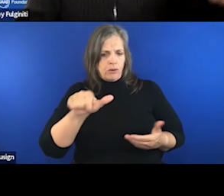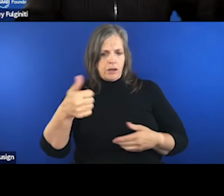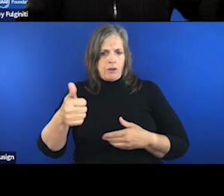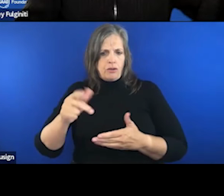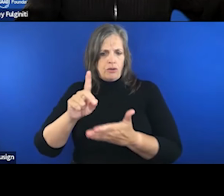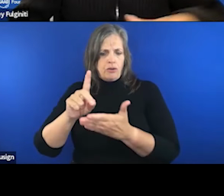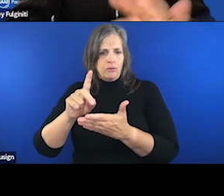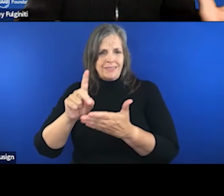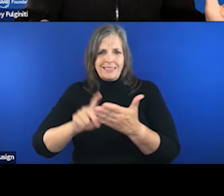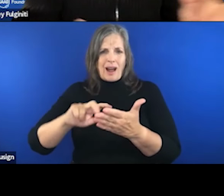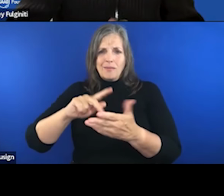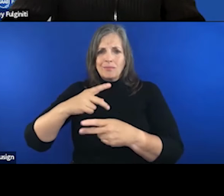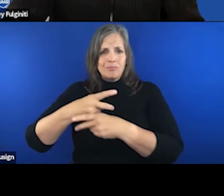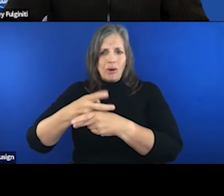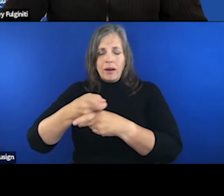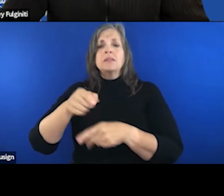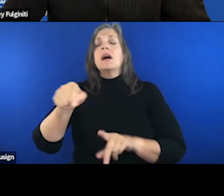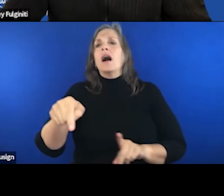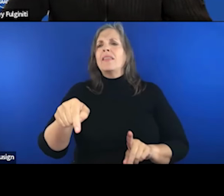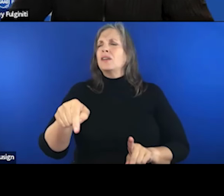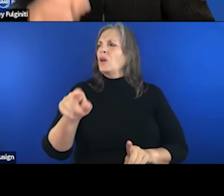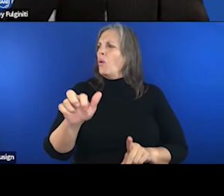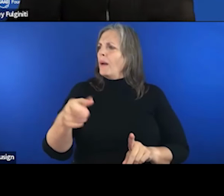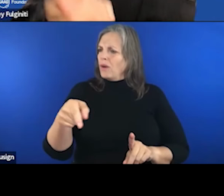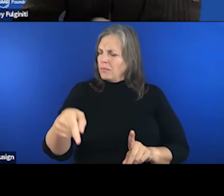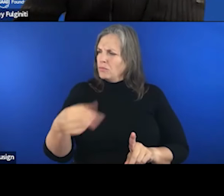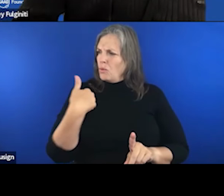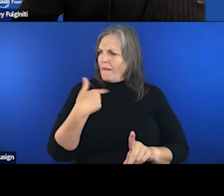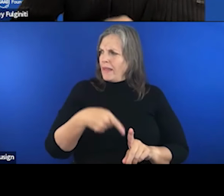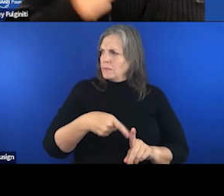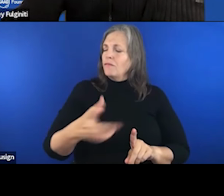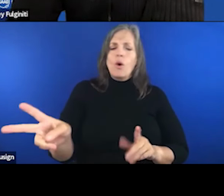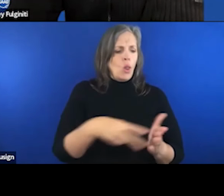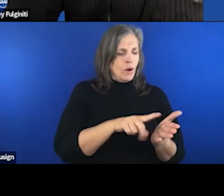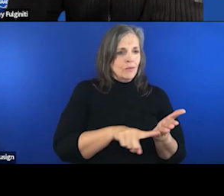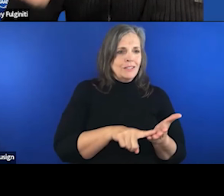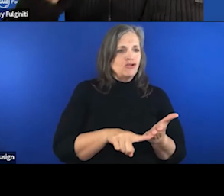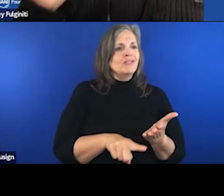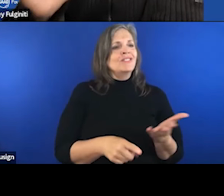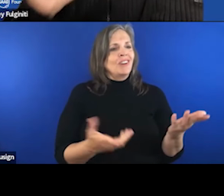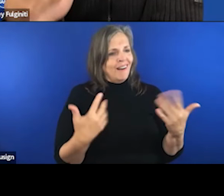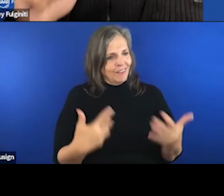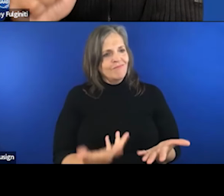looked at my documentation done learn and grow enjoy the journey and by all means collaborate